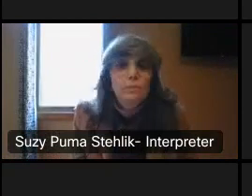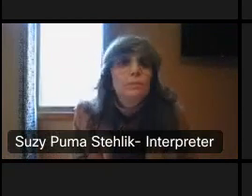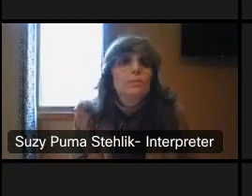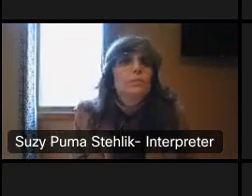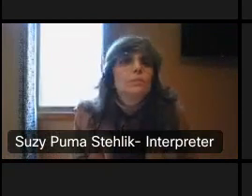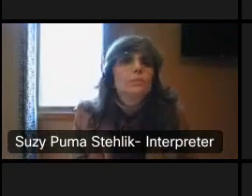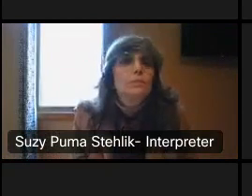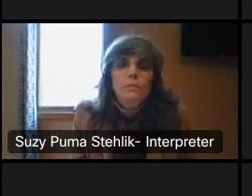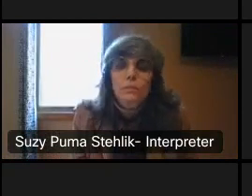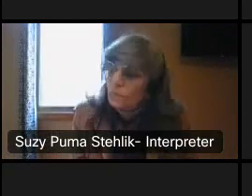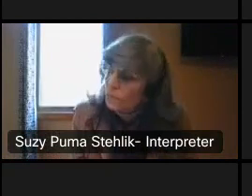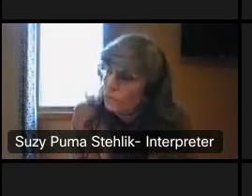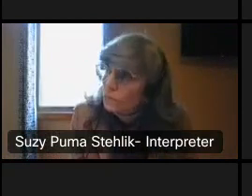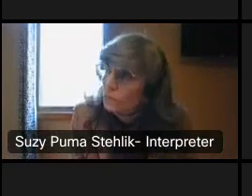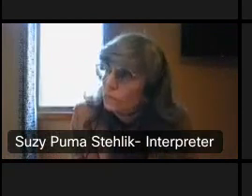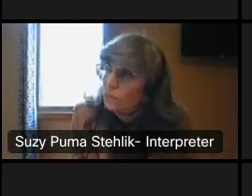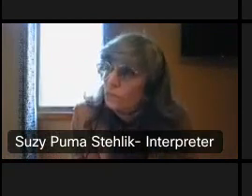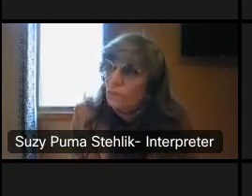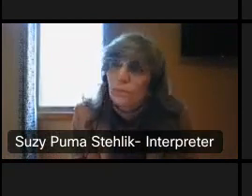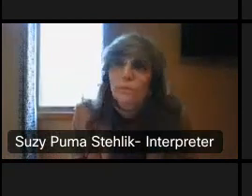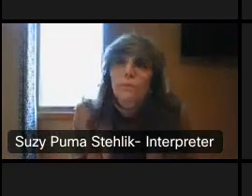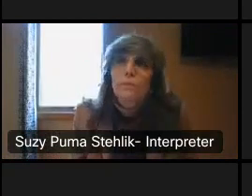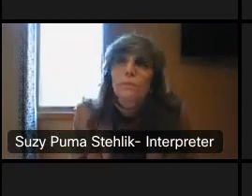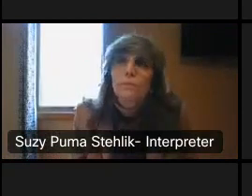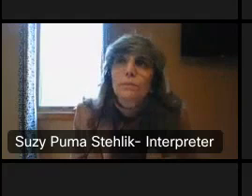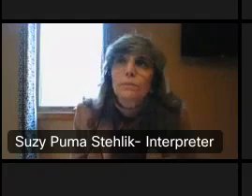So, my understanding is that.